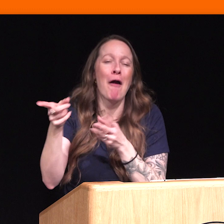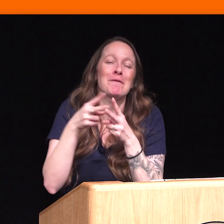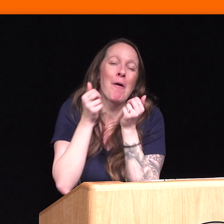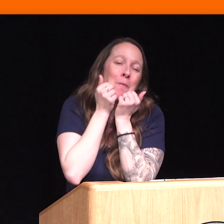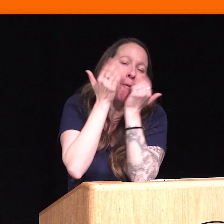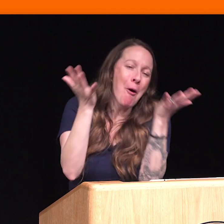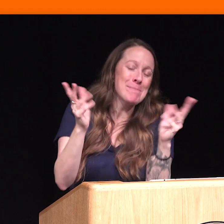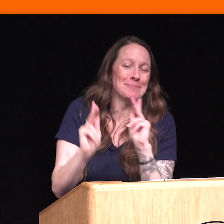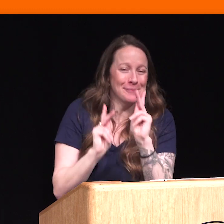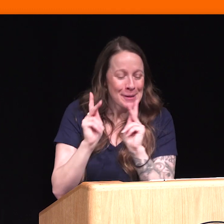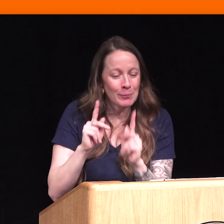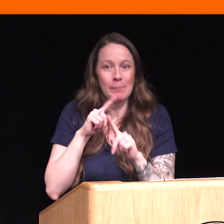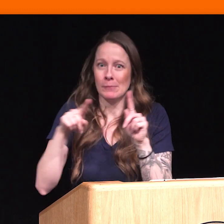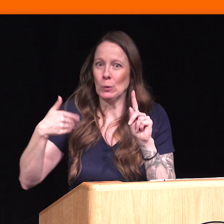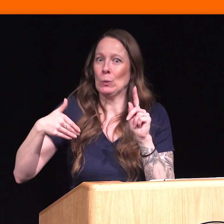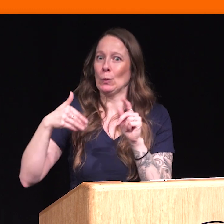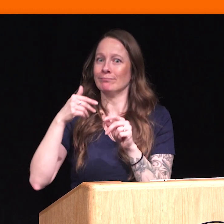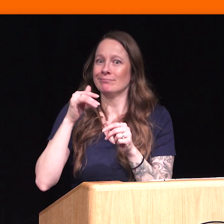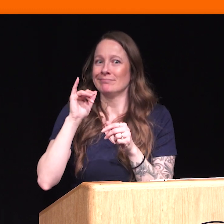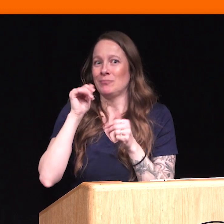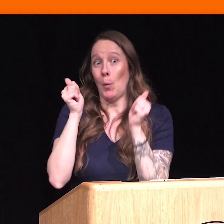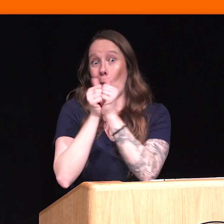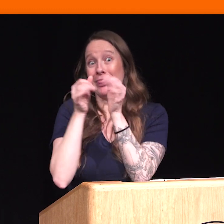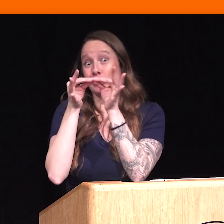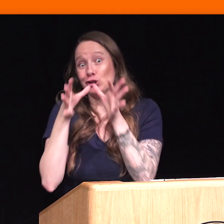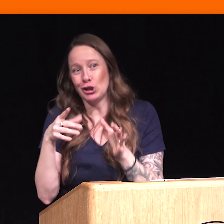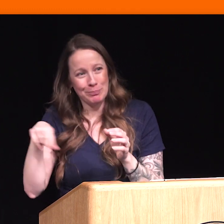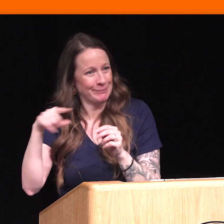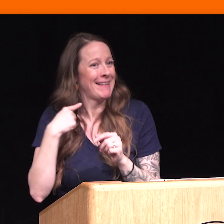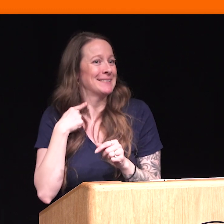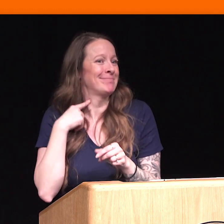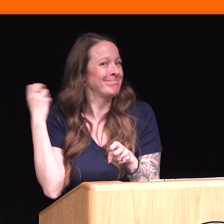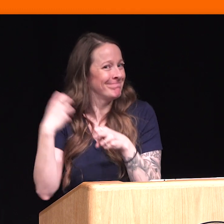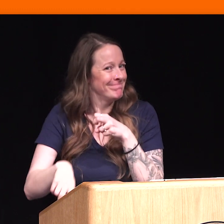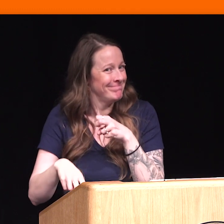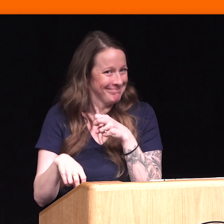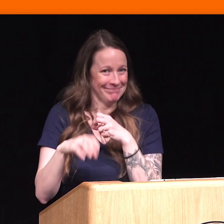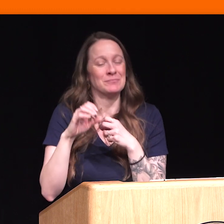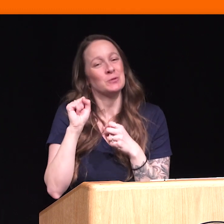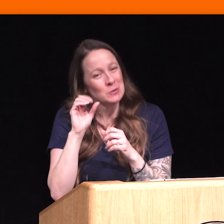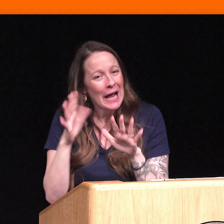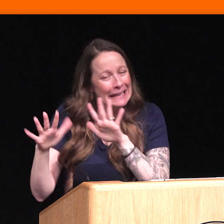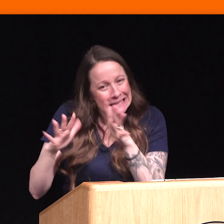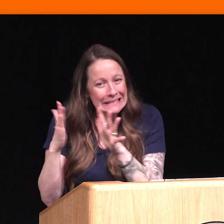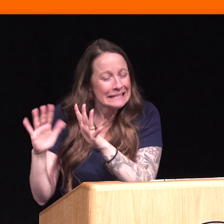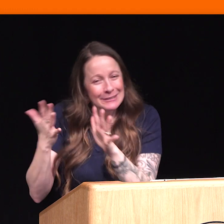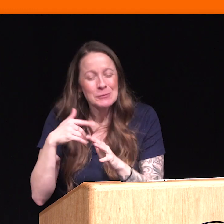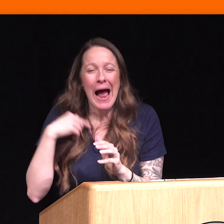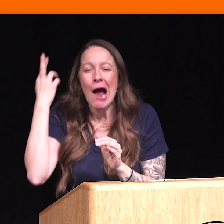and sharing, you know, that multicultural environment. Everyone was very warm and welcoming, but at the same time, the accents were sort of difficult